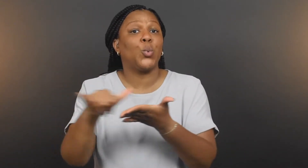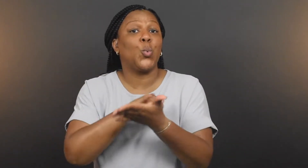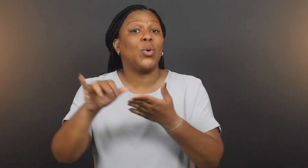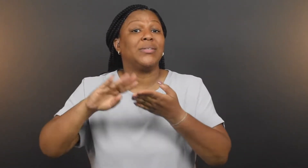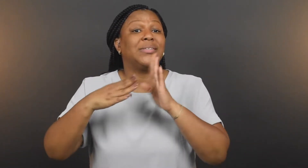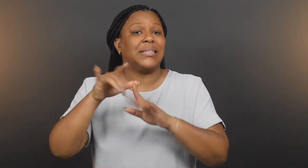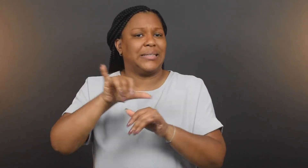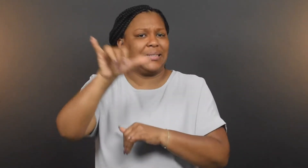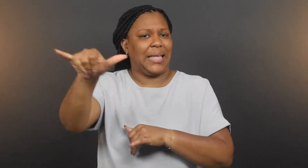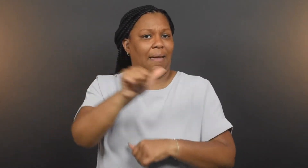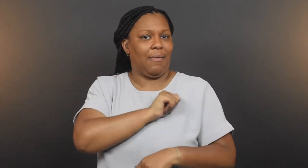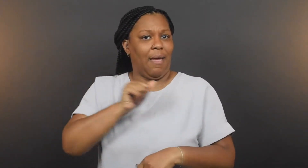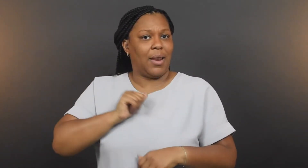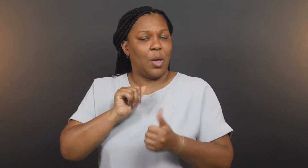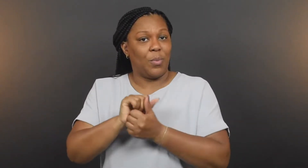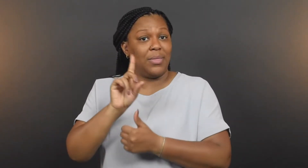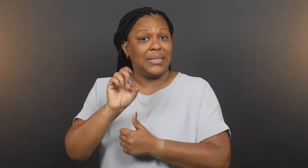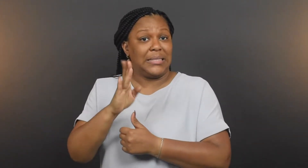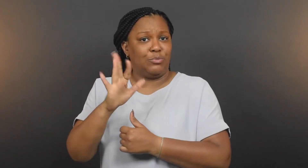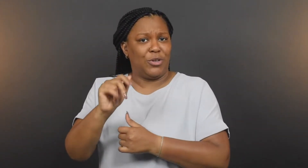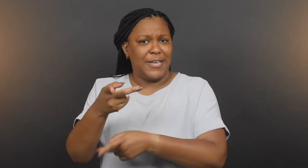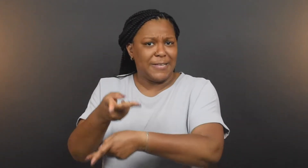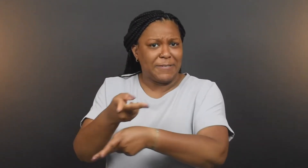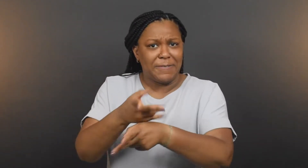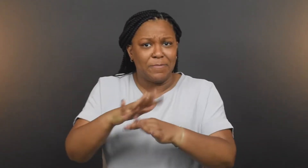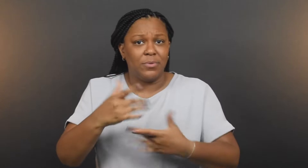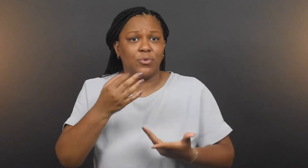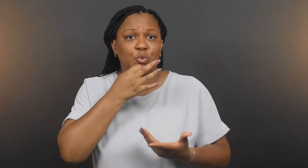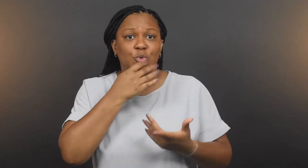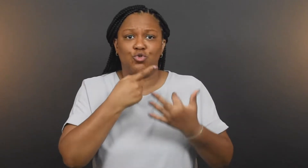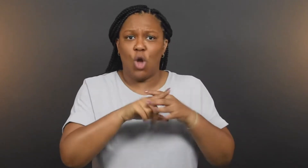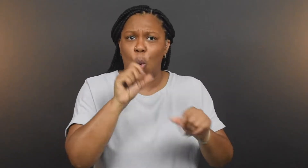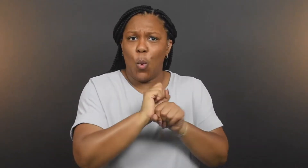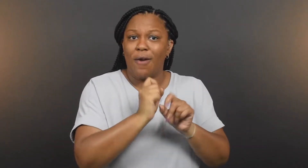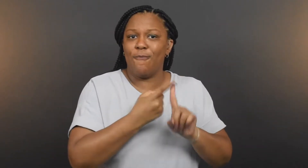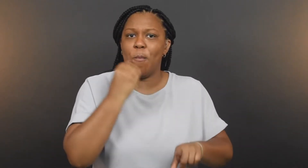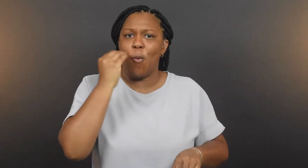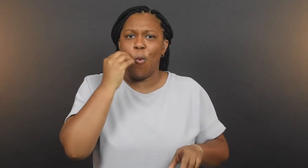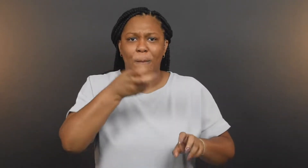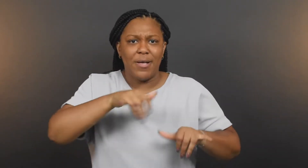When COVID-19 came to the United States, Deblina’s mother fled the surging outbreak